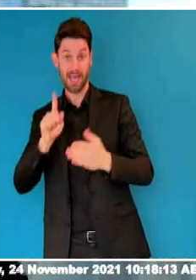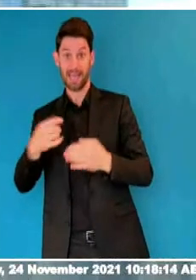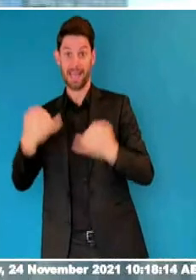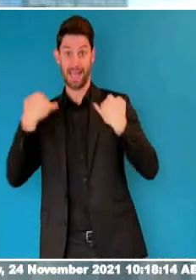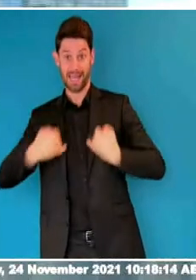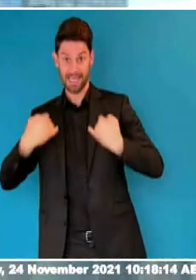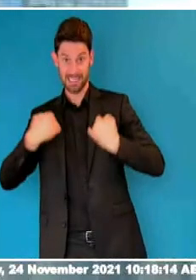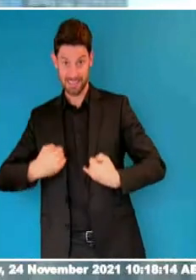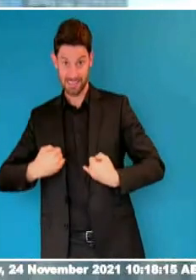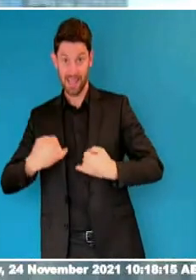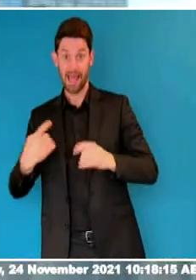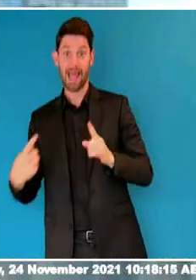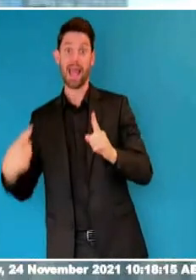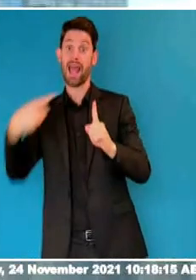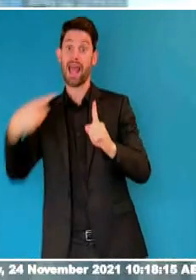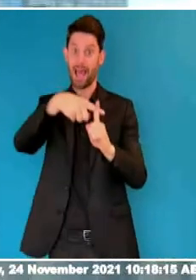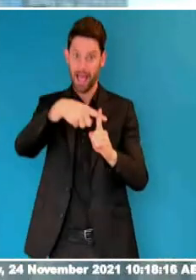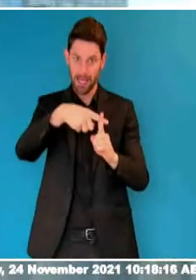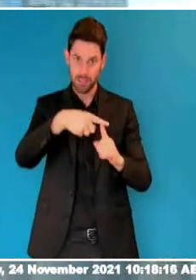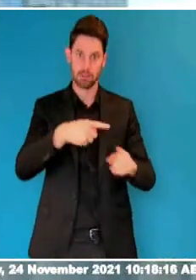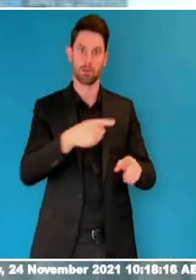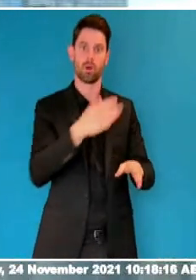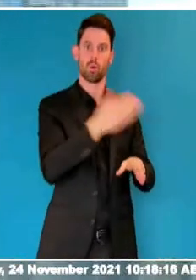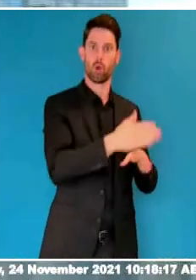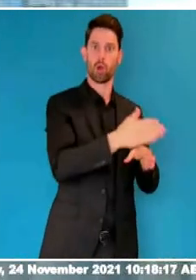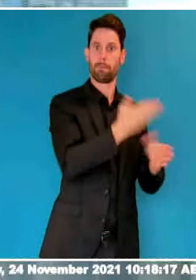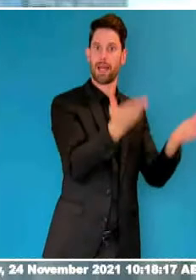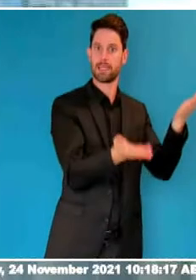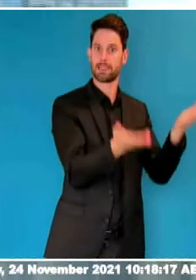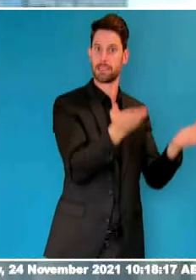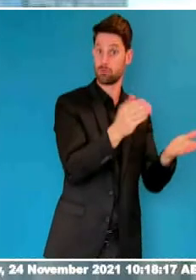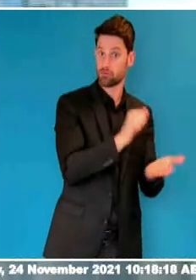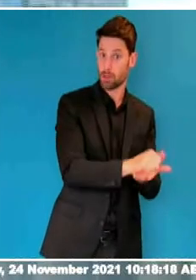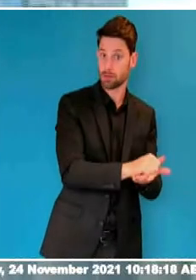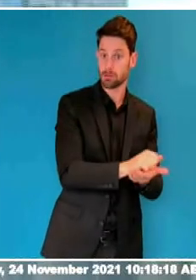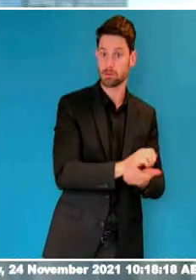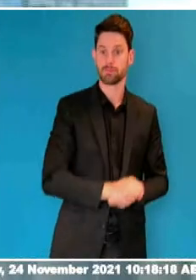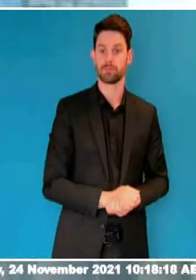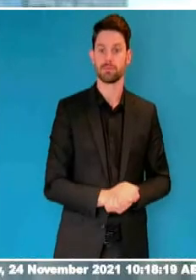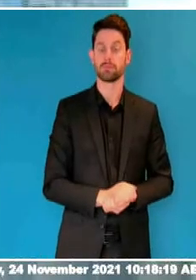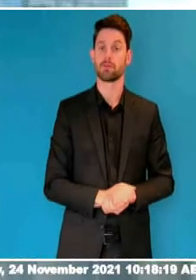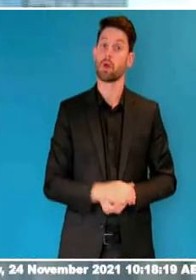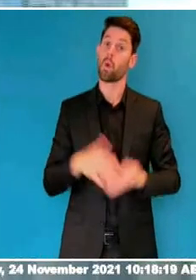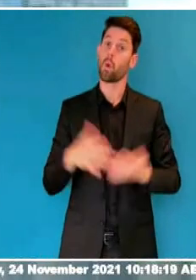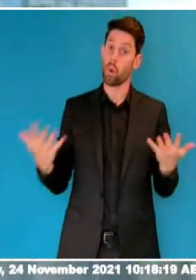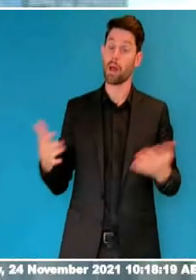It could be in relation to the illness or disability or it could be a